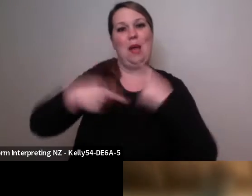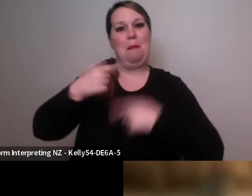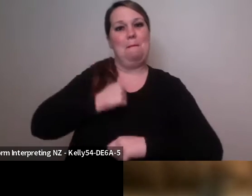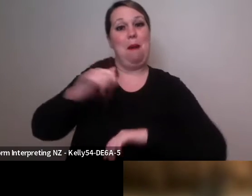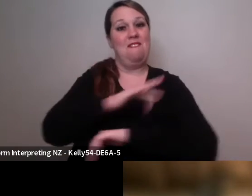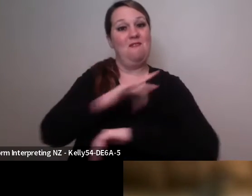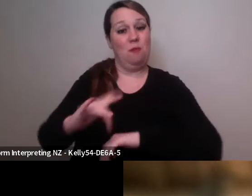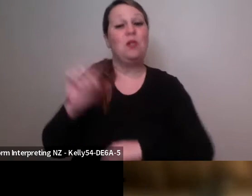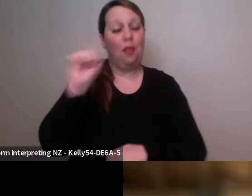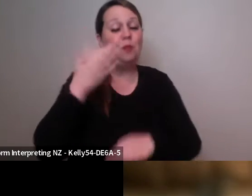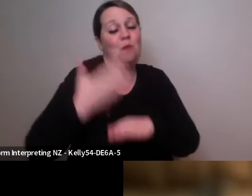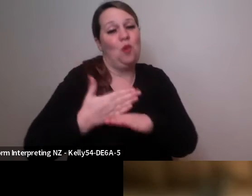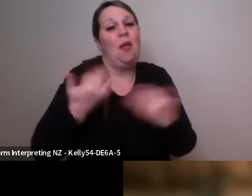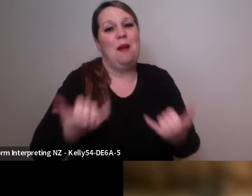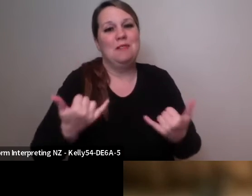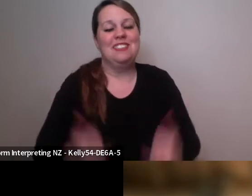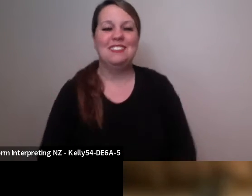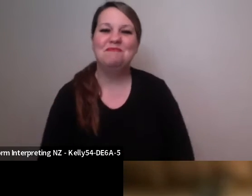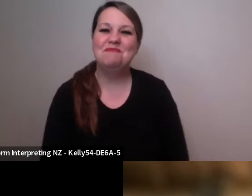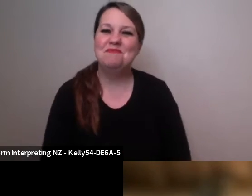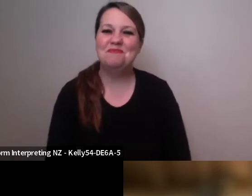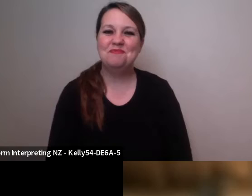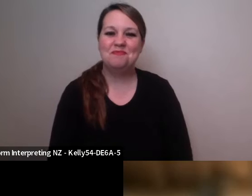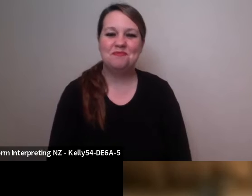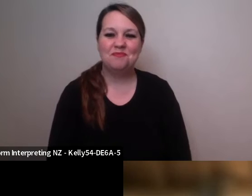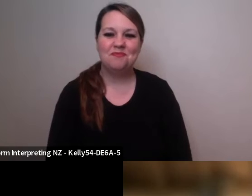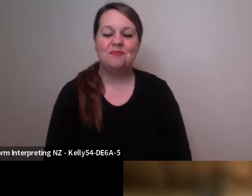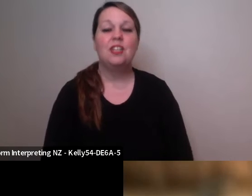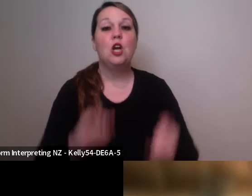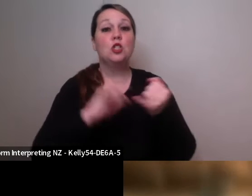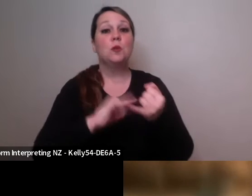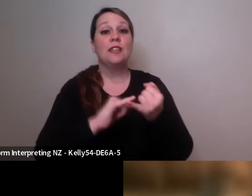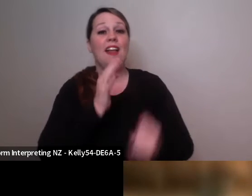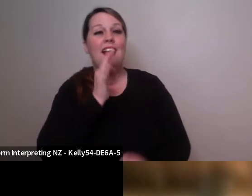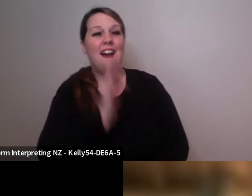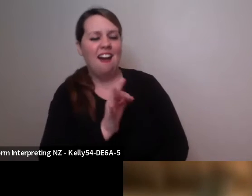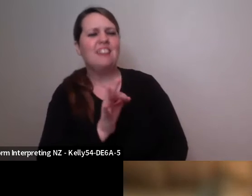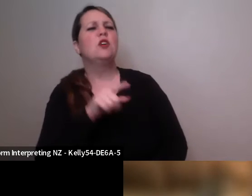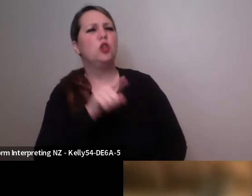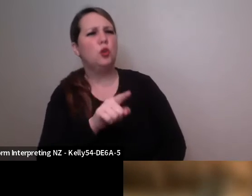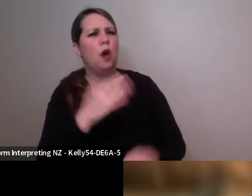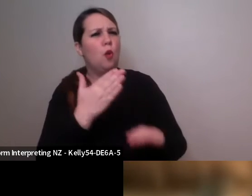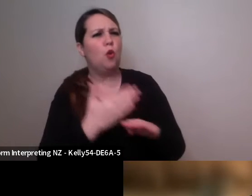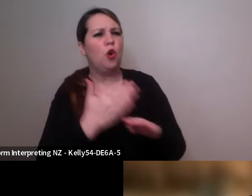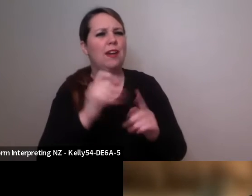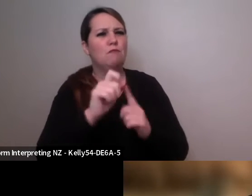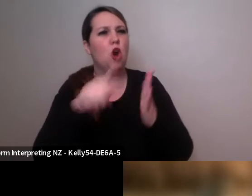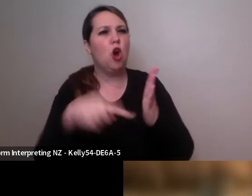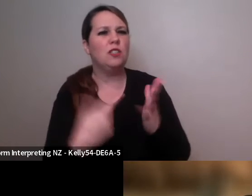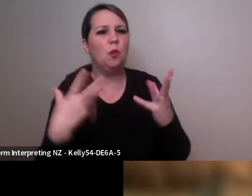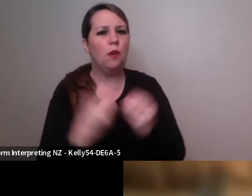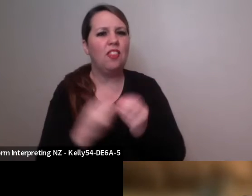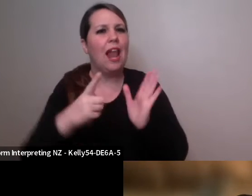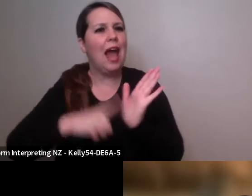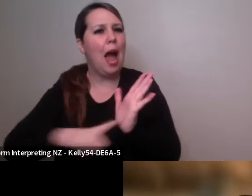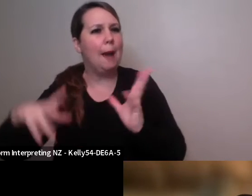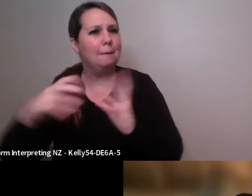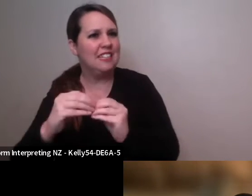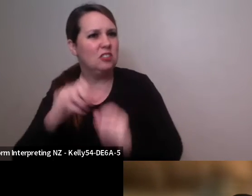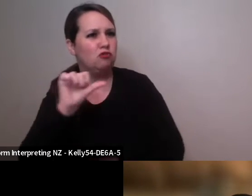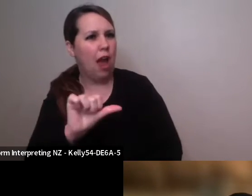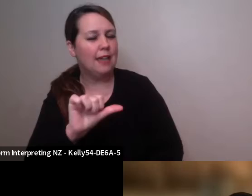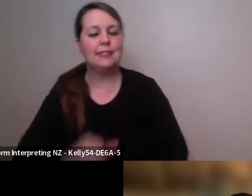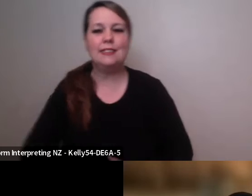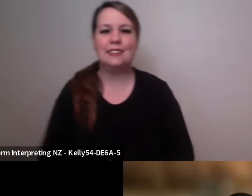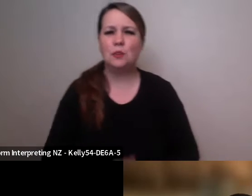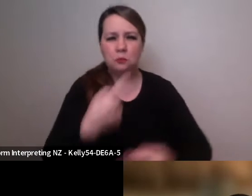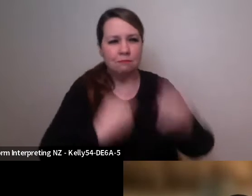Okay great! Yeah and you've also been working on a project um with Larbi, Sidi Larbi. Do you want to talk a little bit about that?